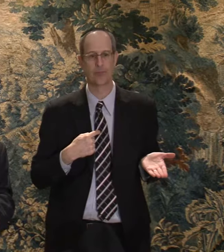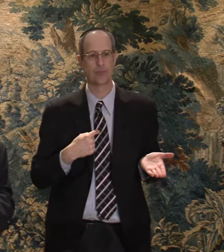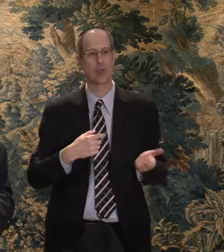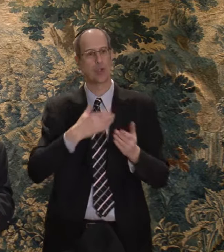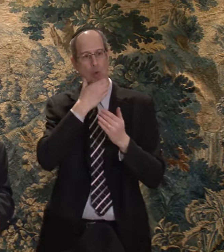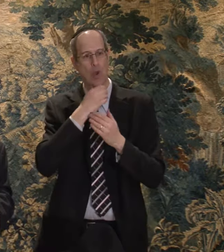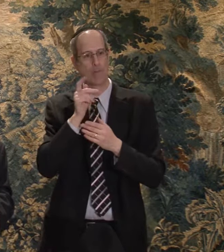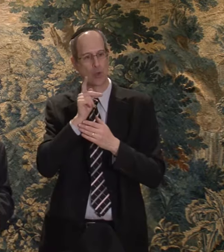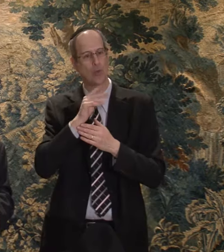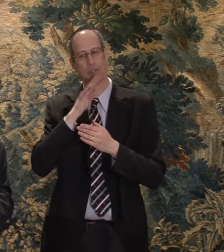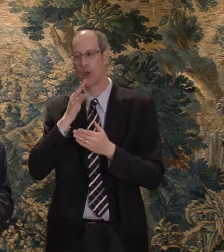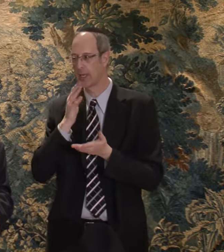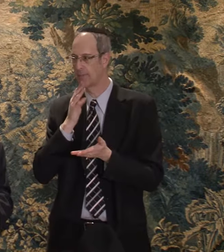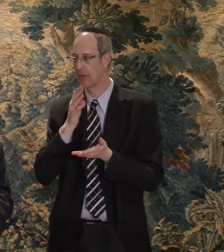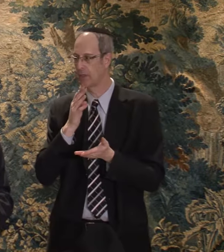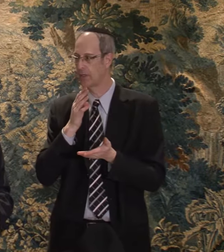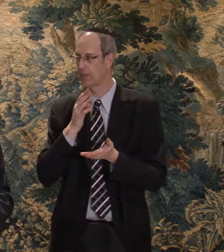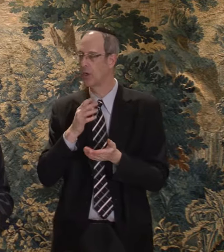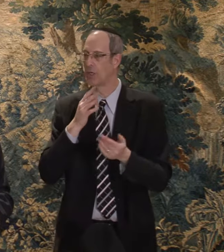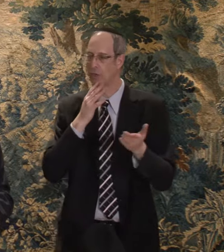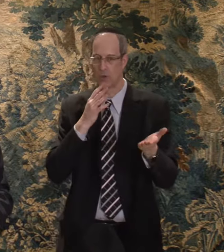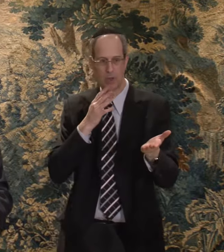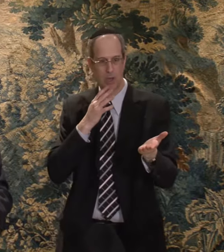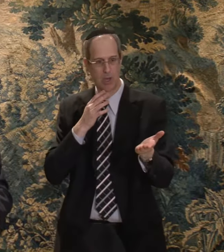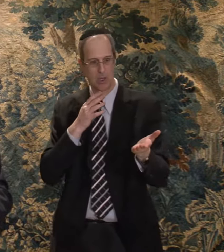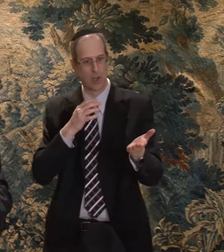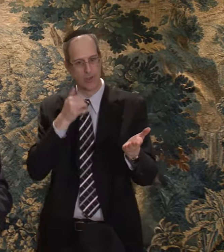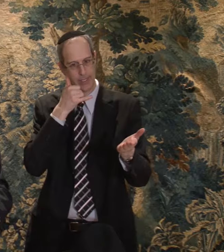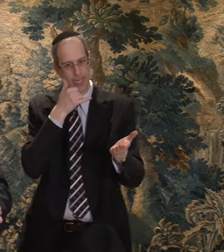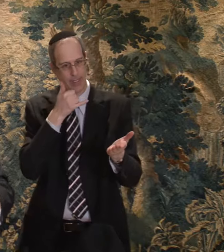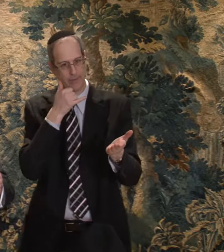talking about when you took the rabbi cocoon on the telephone you need